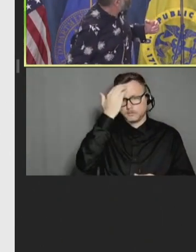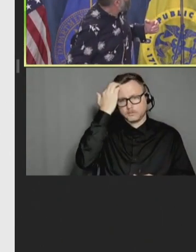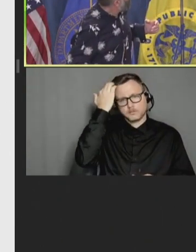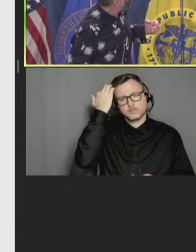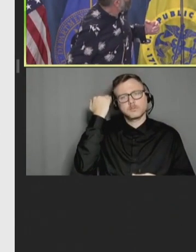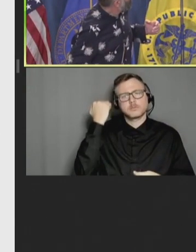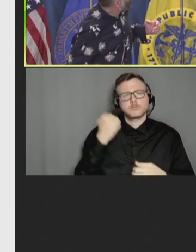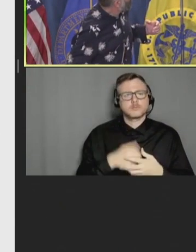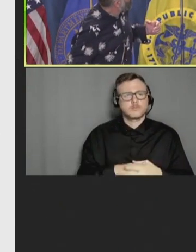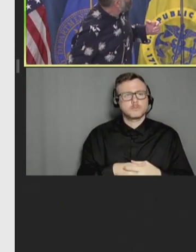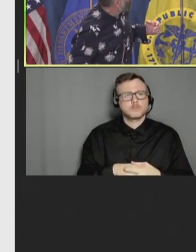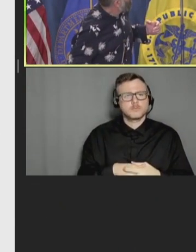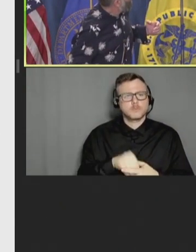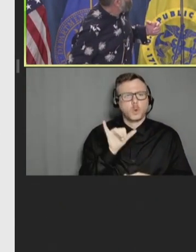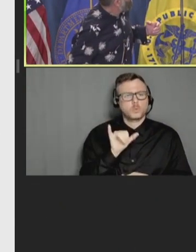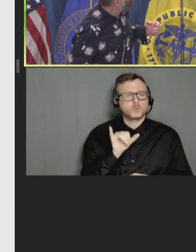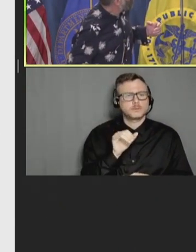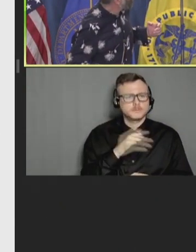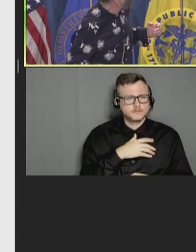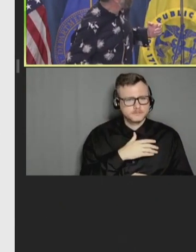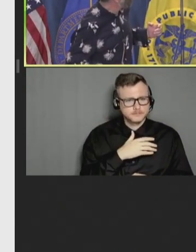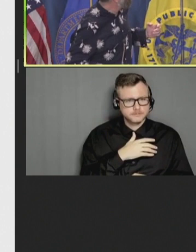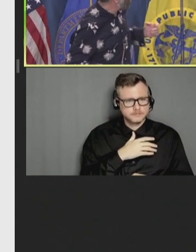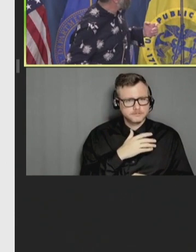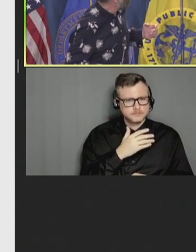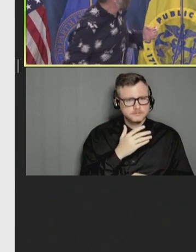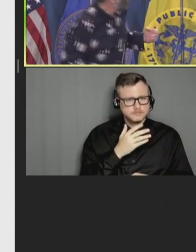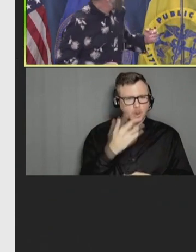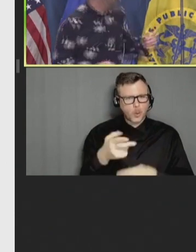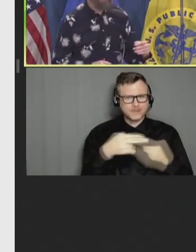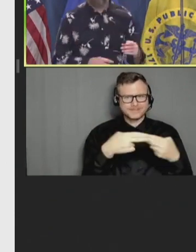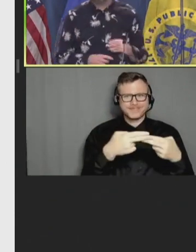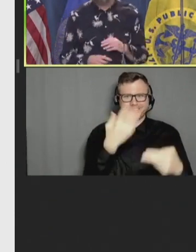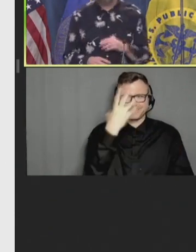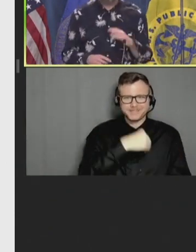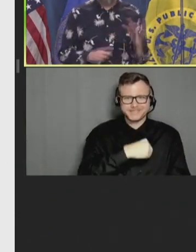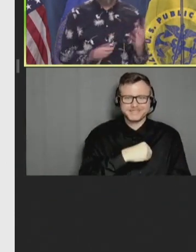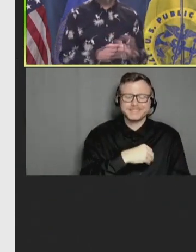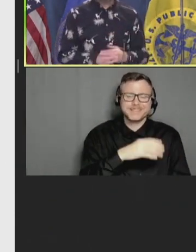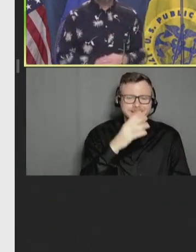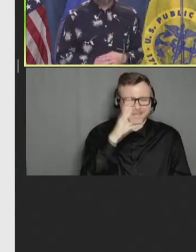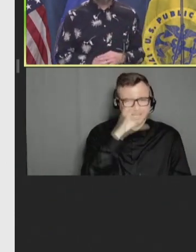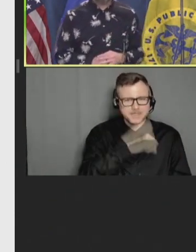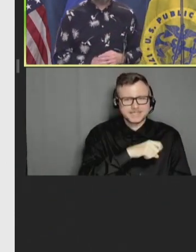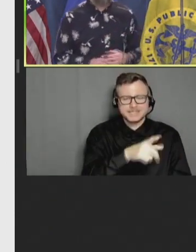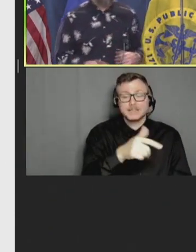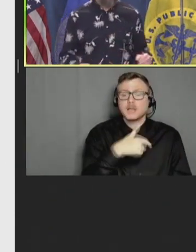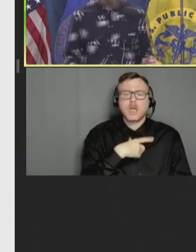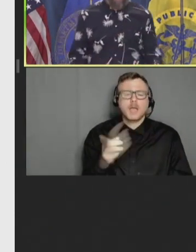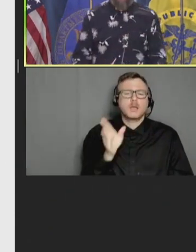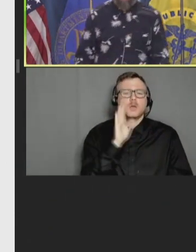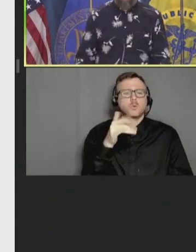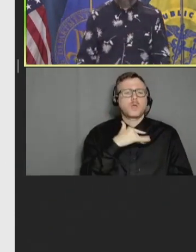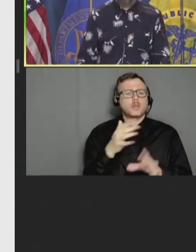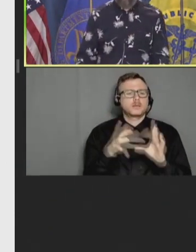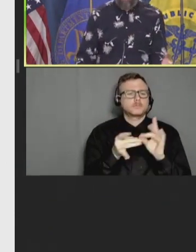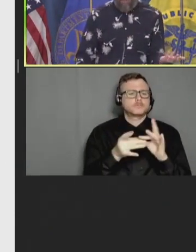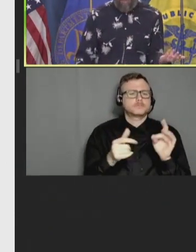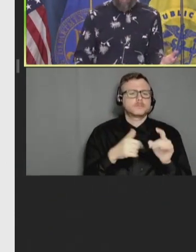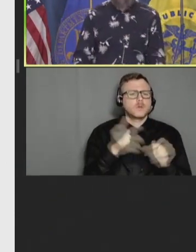Oh, I am missing some slides. So, I will just say that some other things that we're